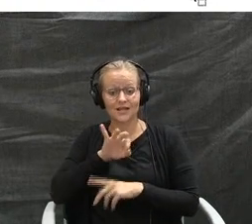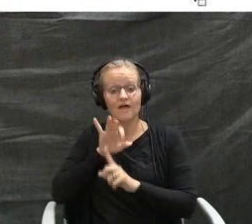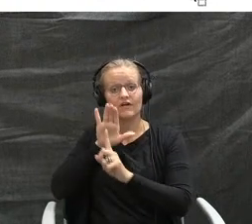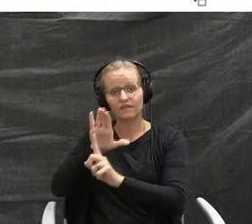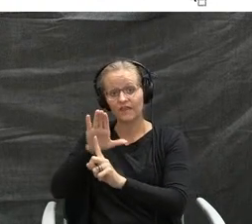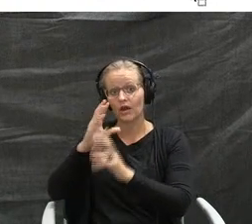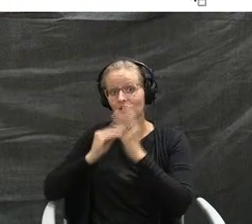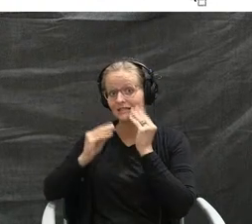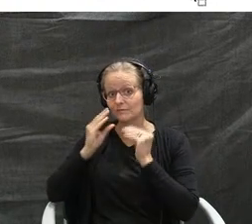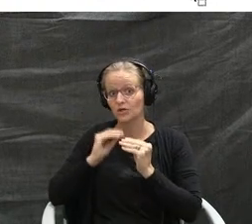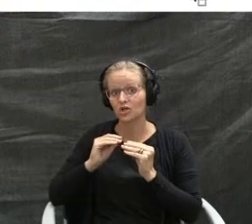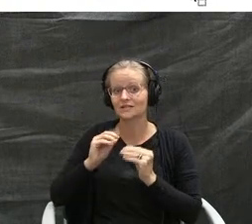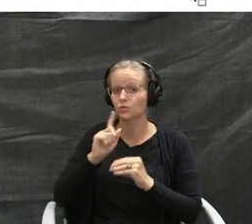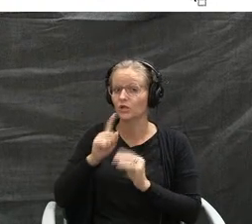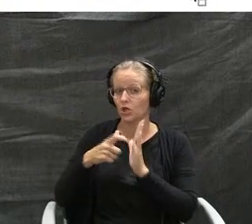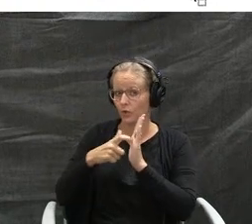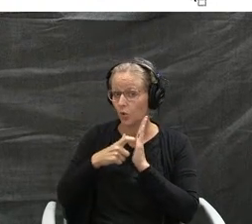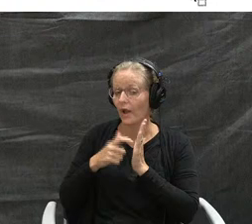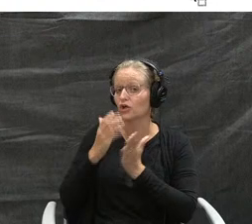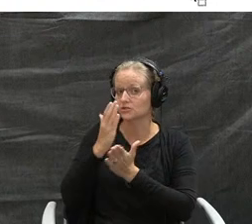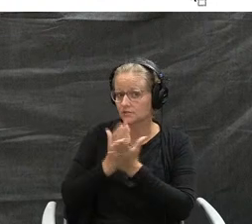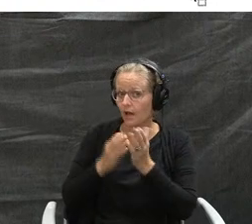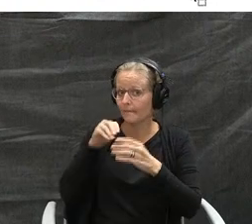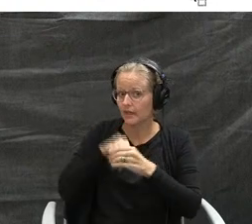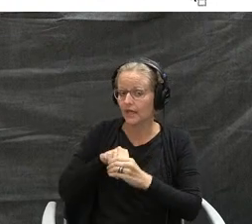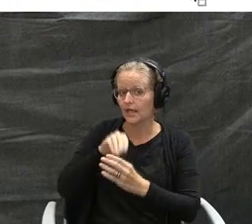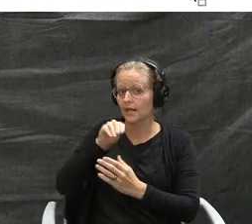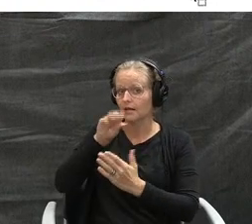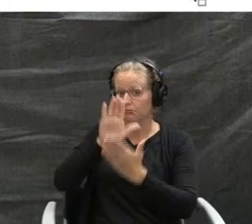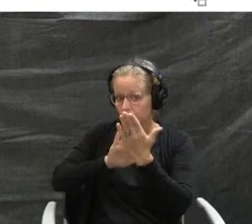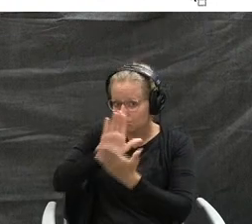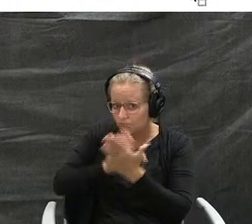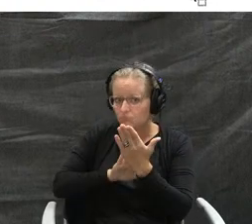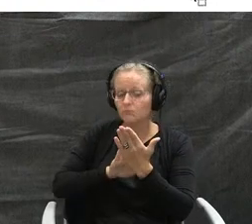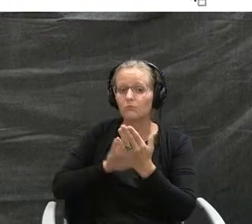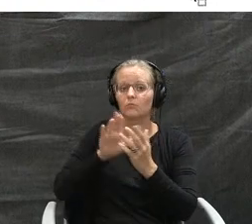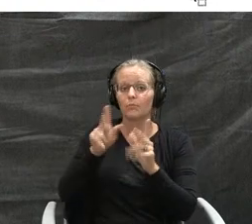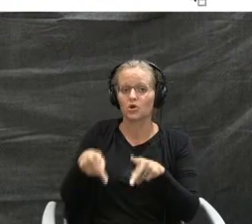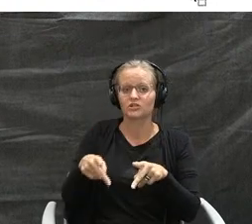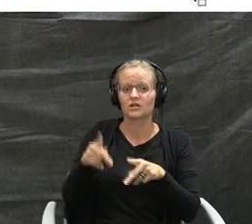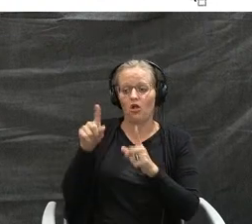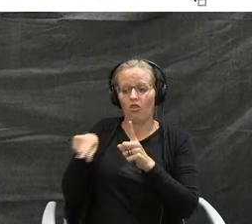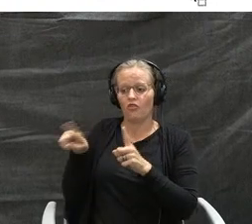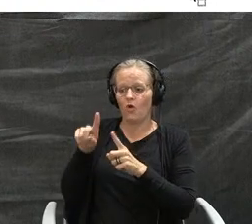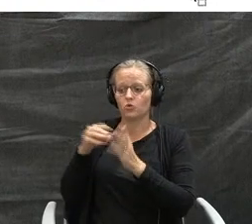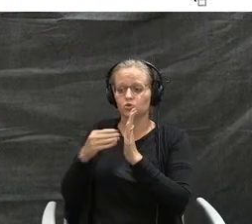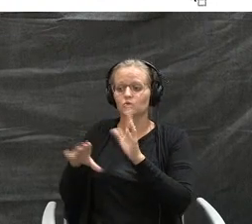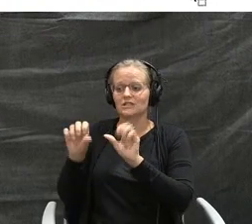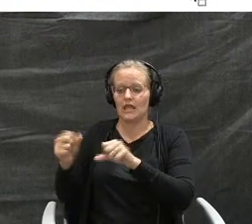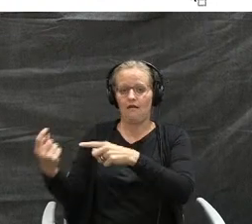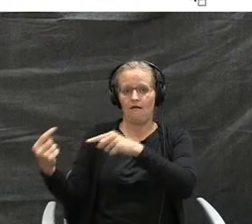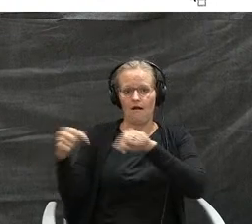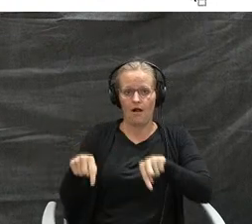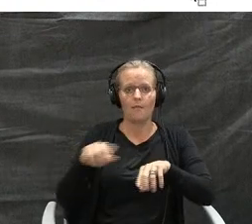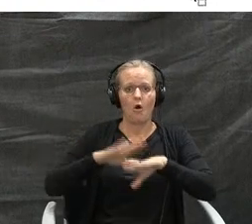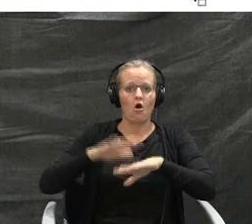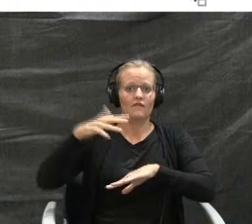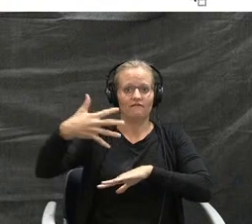school some of the time. Those students who will come in can do that. Students in the momentum programmer the trades.